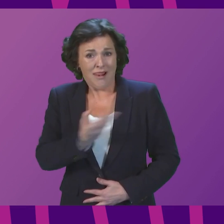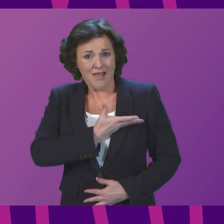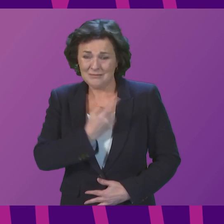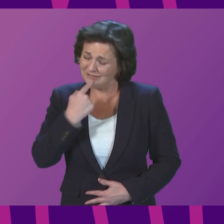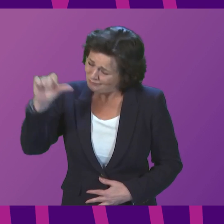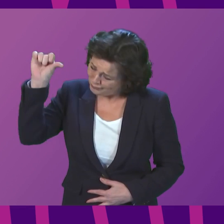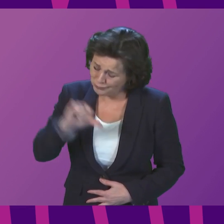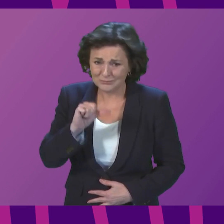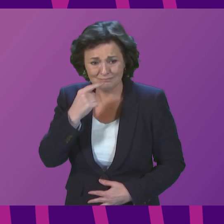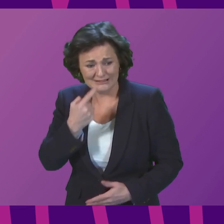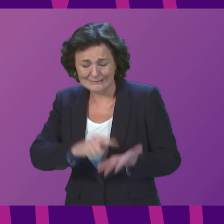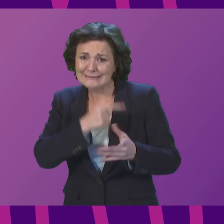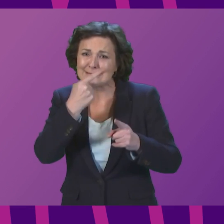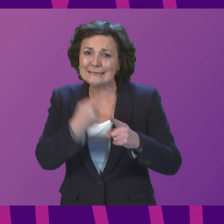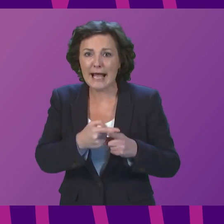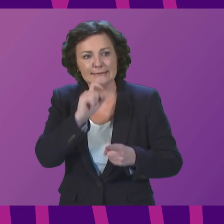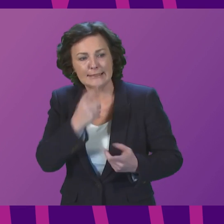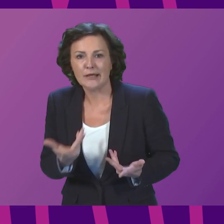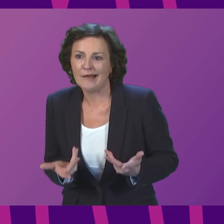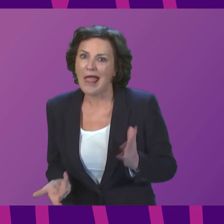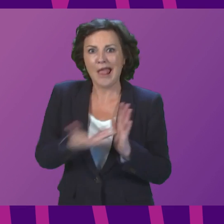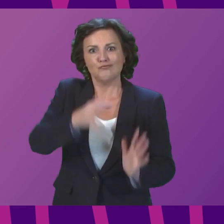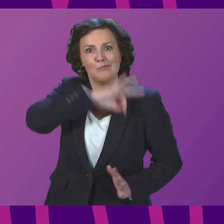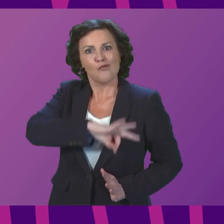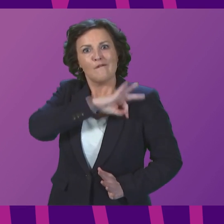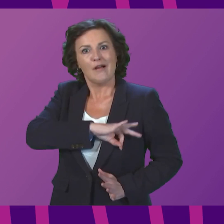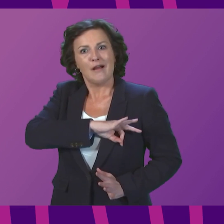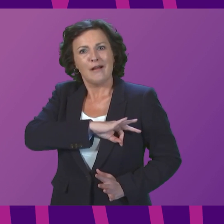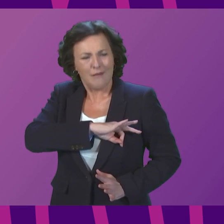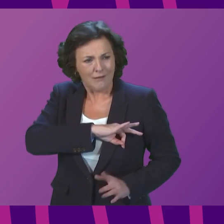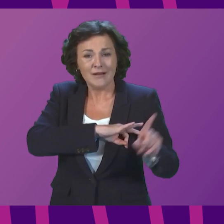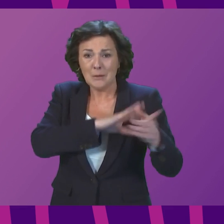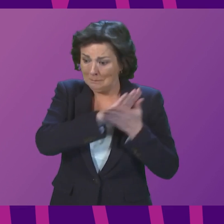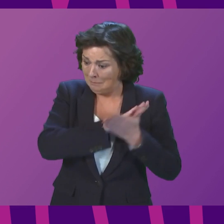to pay for measures that would save most households £200 and the most vulnerable households £600.